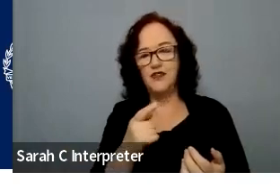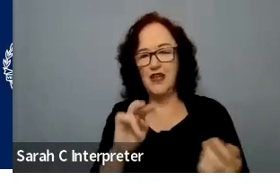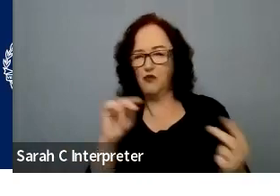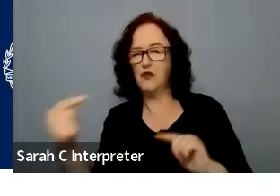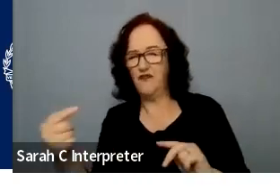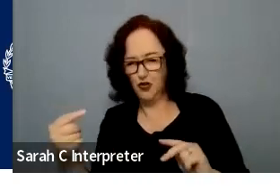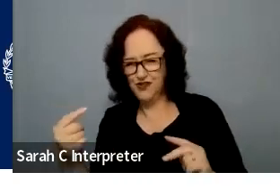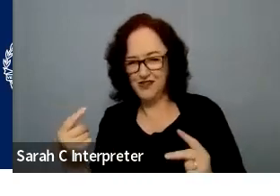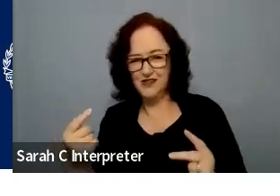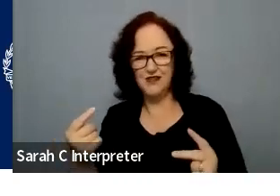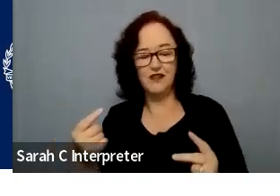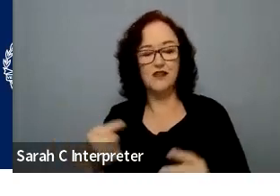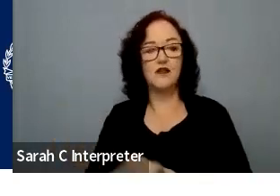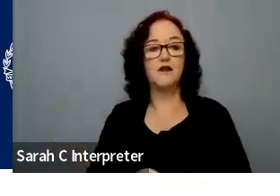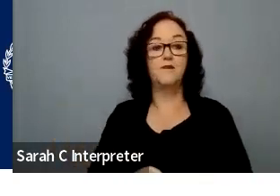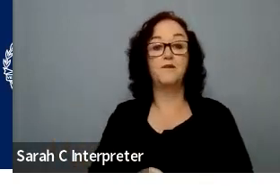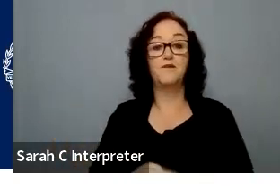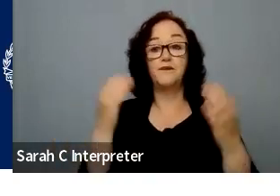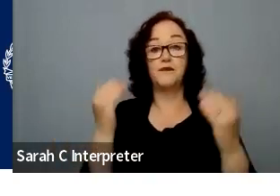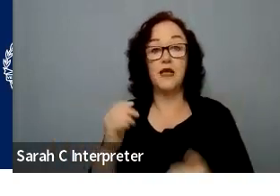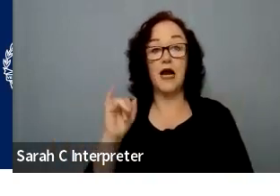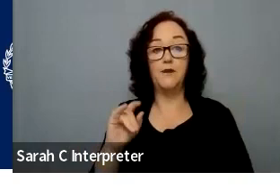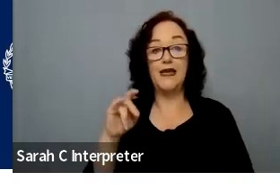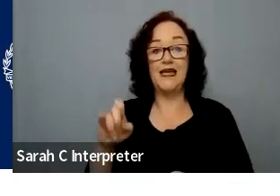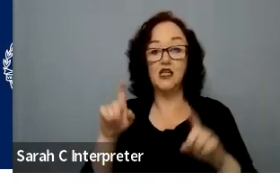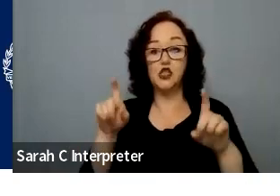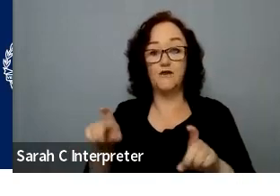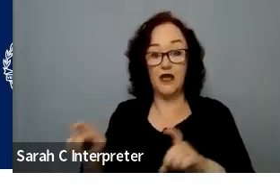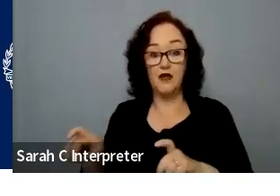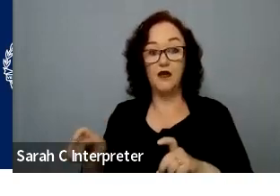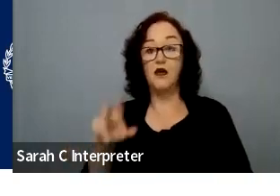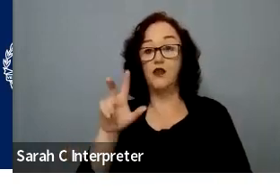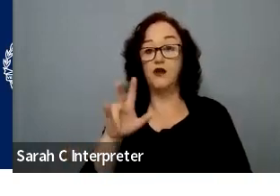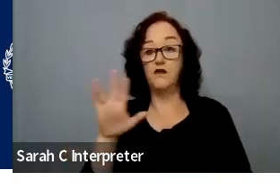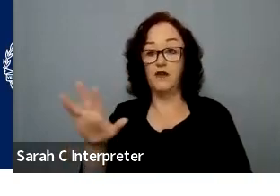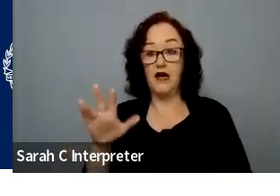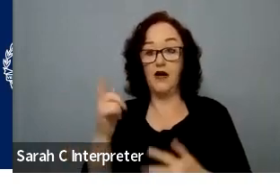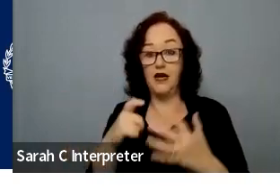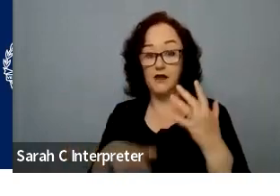and then the IPE survey that I mentioned the 35 item UWE and professional questionnaire,